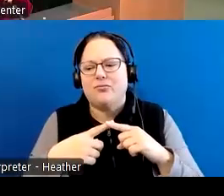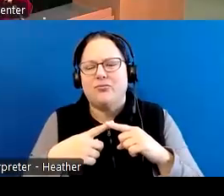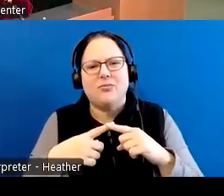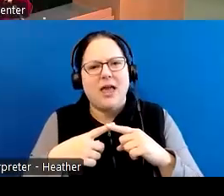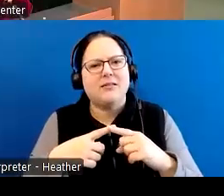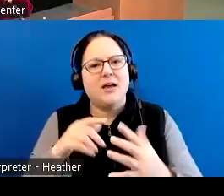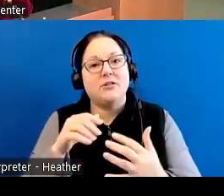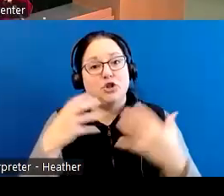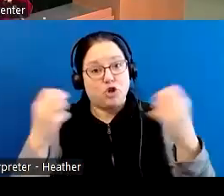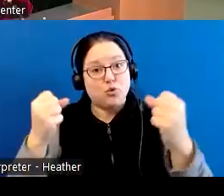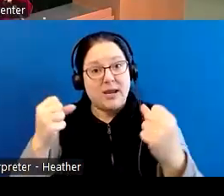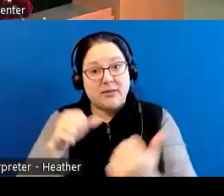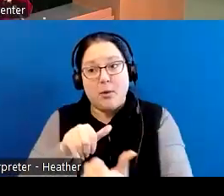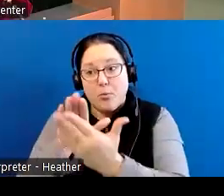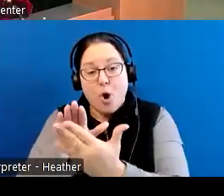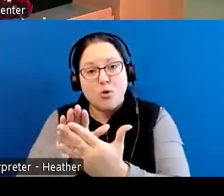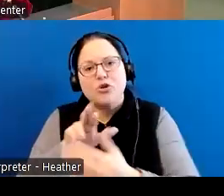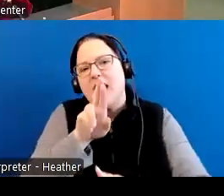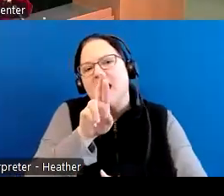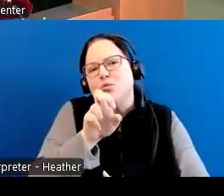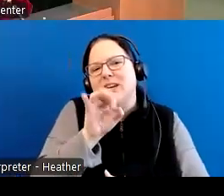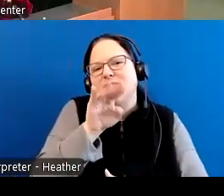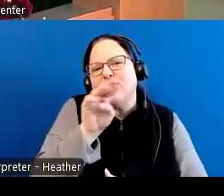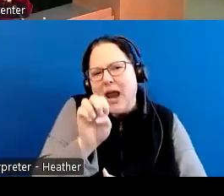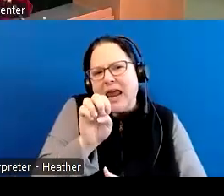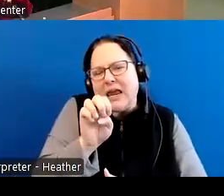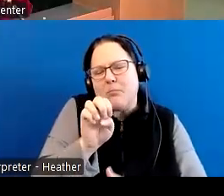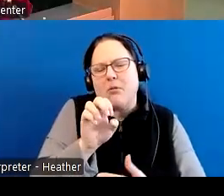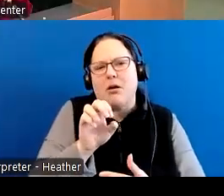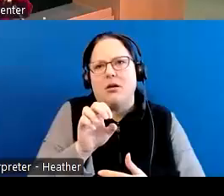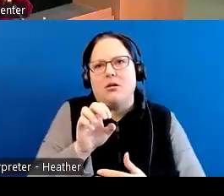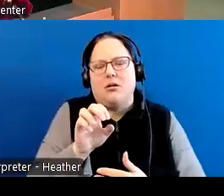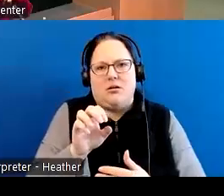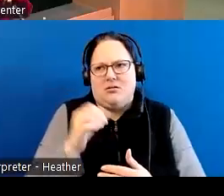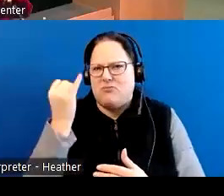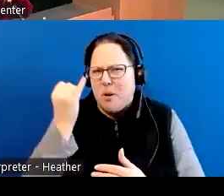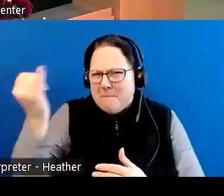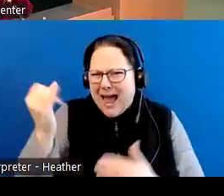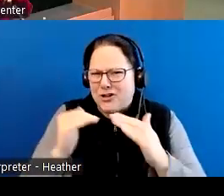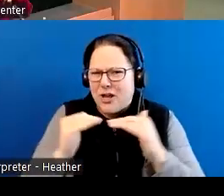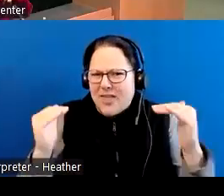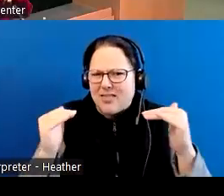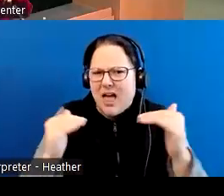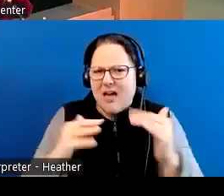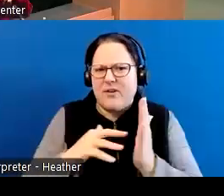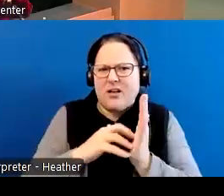and reframe um do you imagine the the the level of vulnerability to stigma is at such an extreme